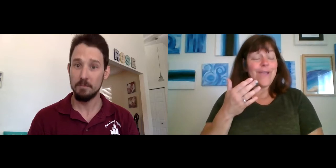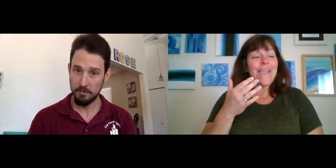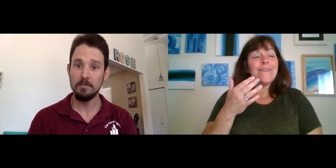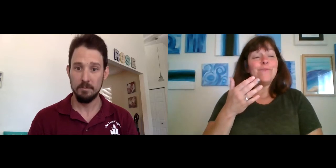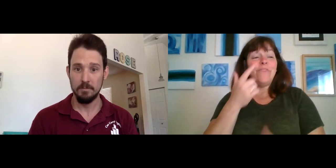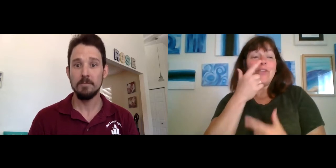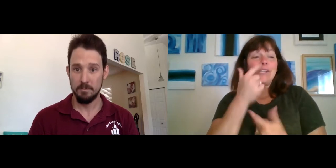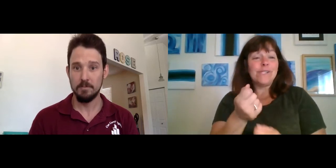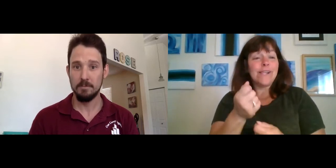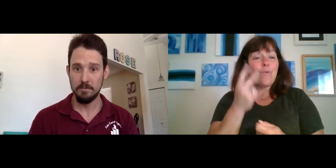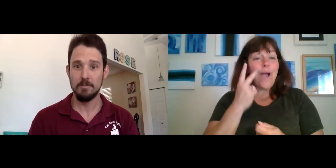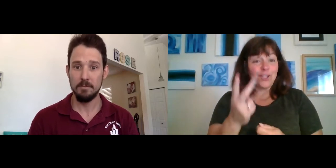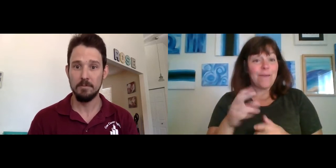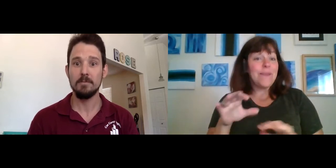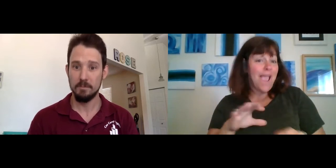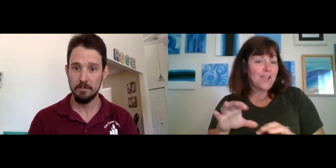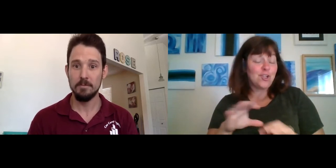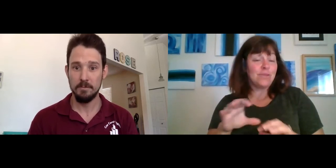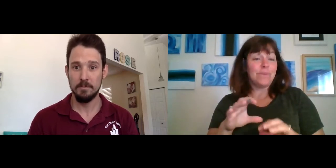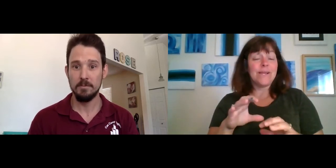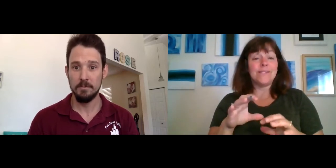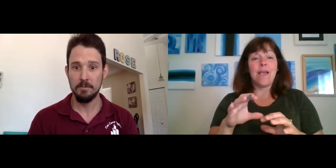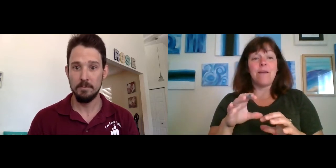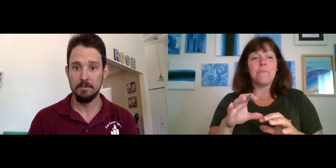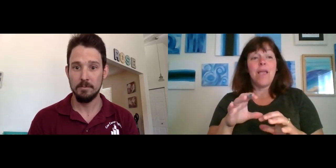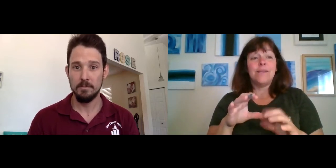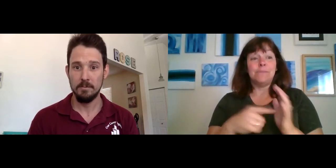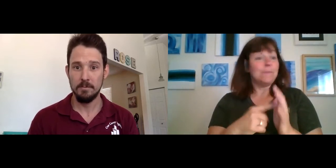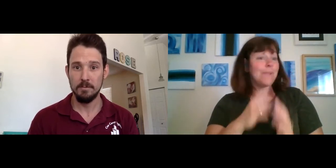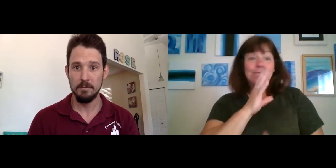it was very interesting watching them in action because sometimes they would